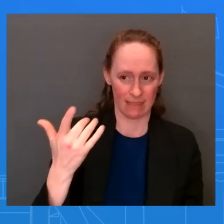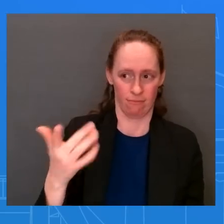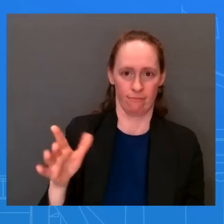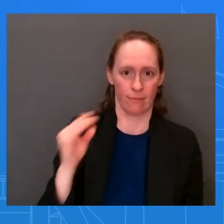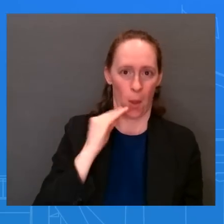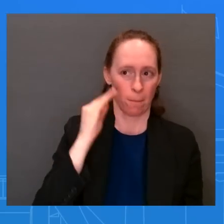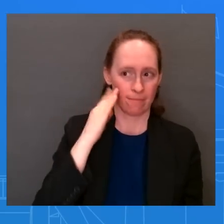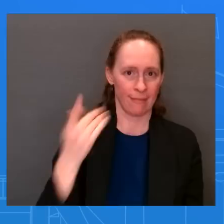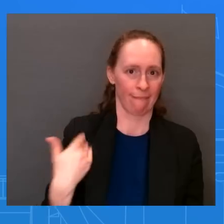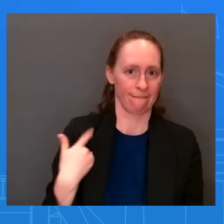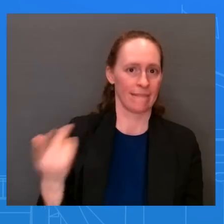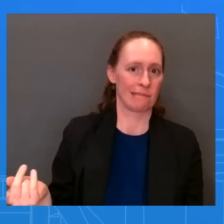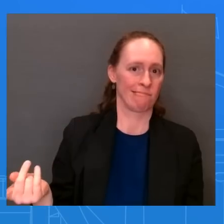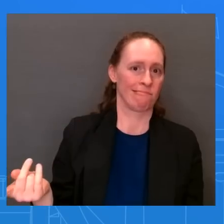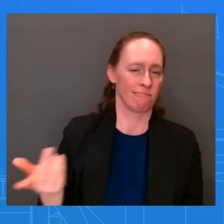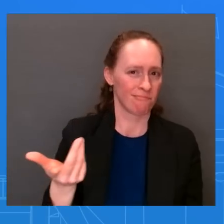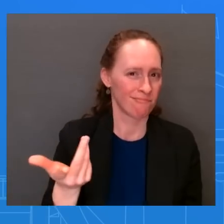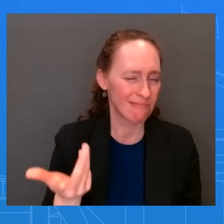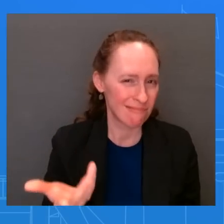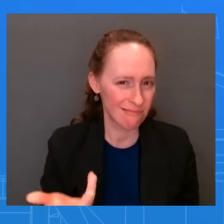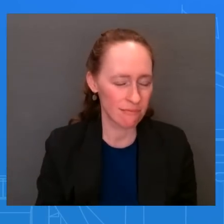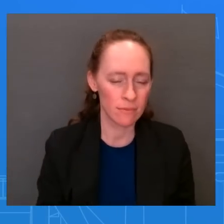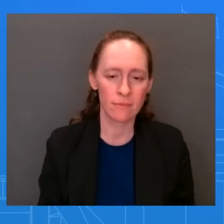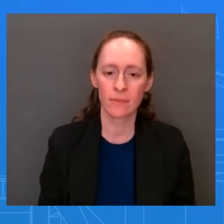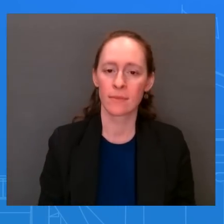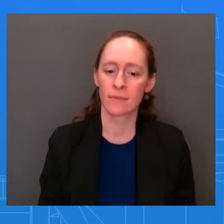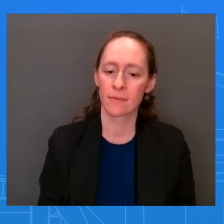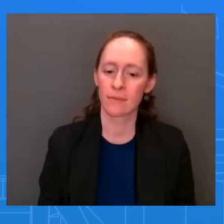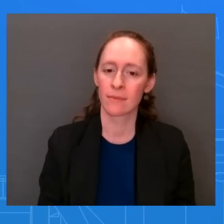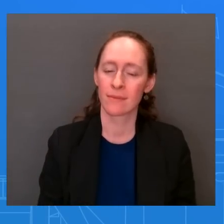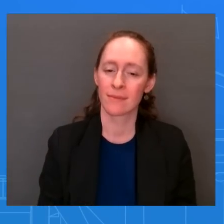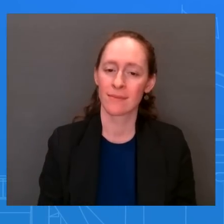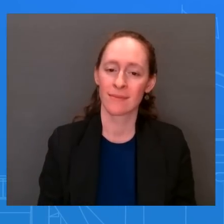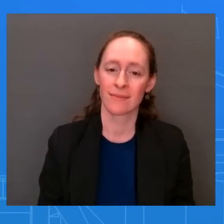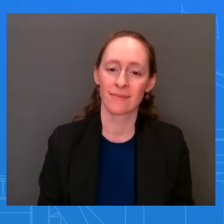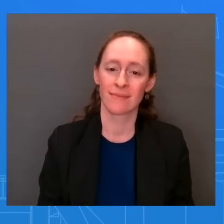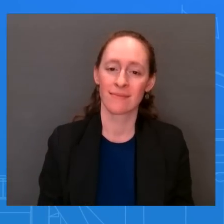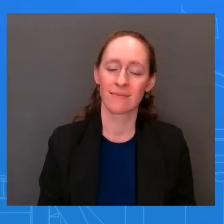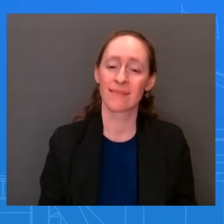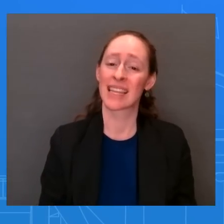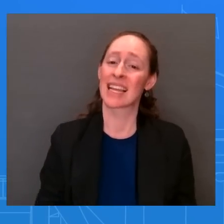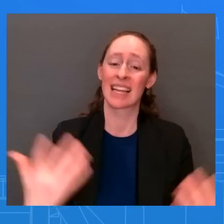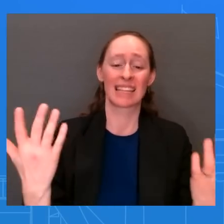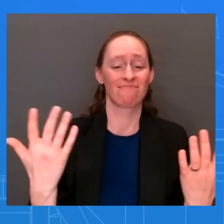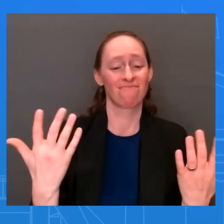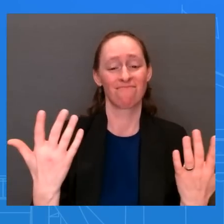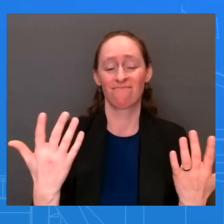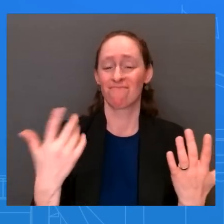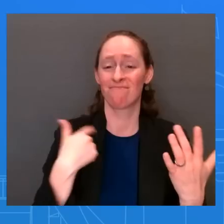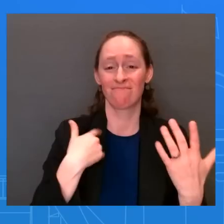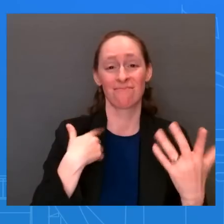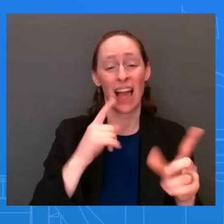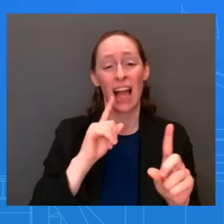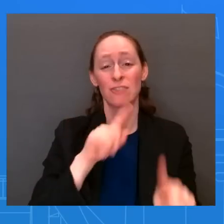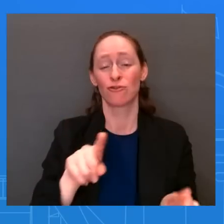Ms. Jean-Pierre: First, I'm going to repeat what I've just said moments ago: He takes this very seriously, when it comes to classified documents,